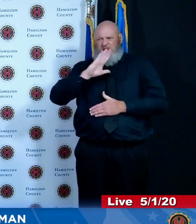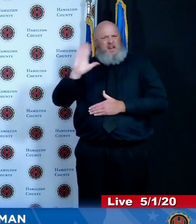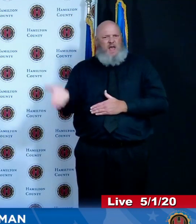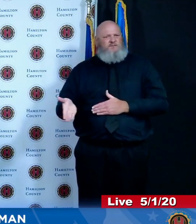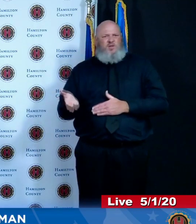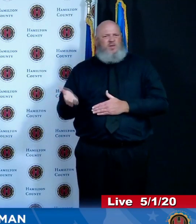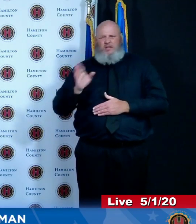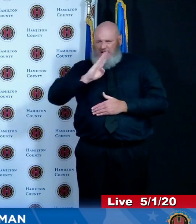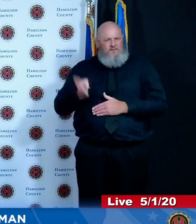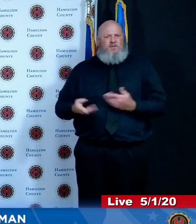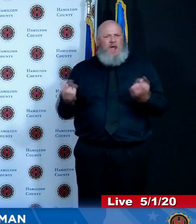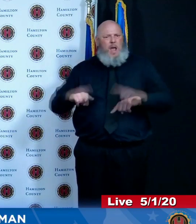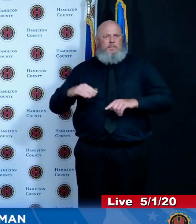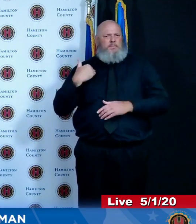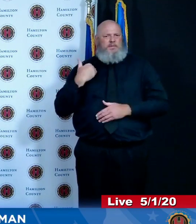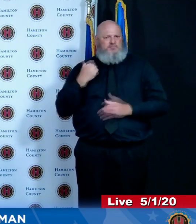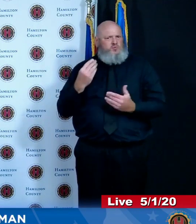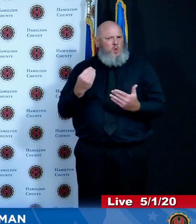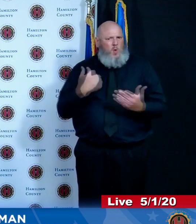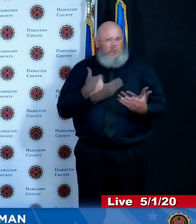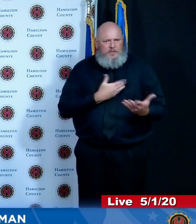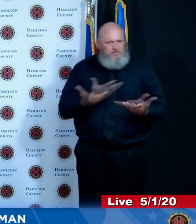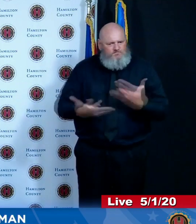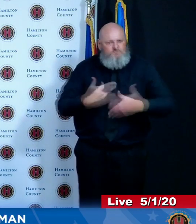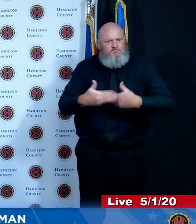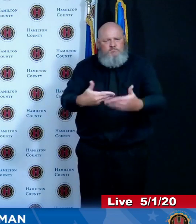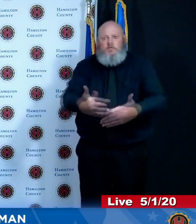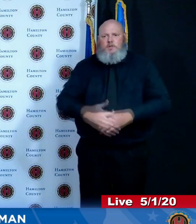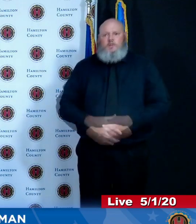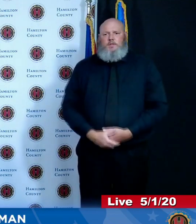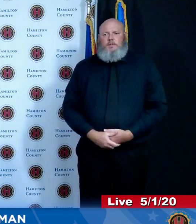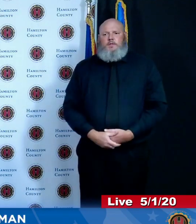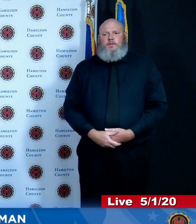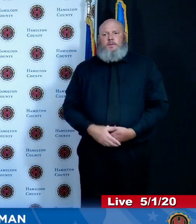work but as Ohio opens back up a lot of my staff I'm trying to reutilize to do